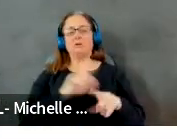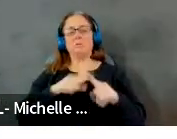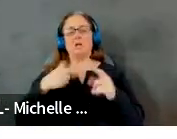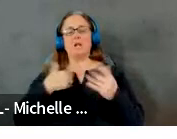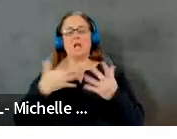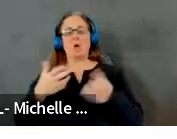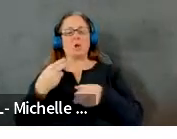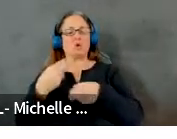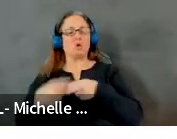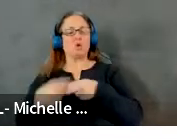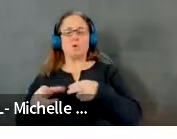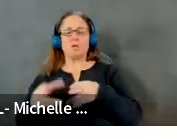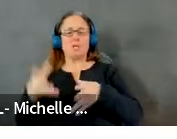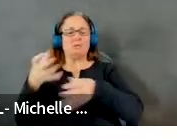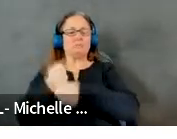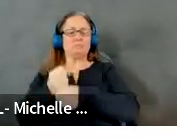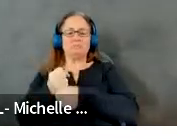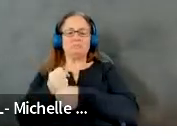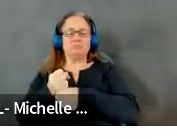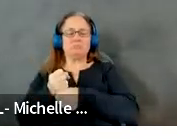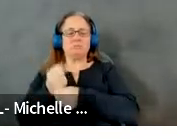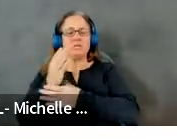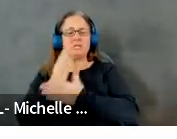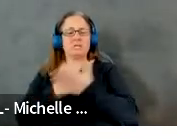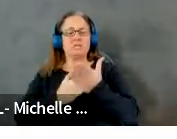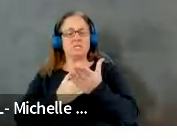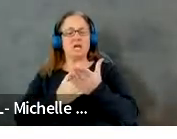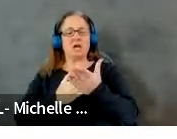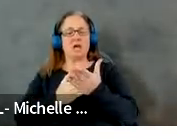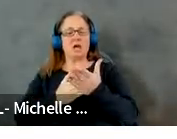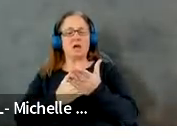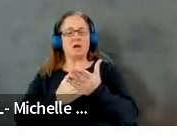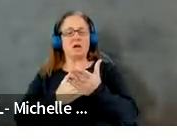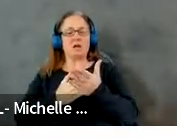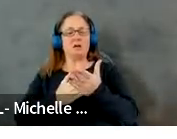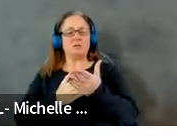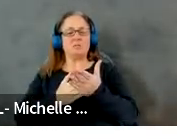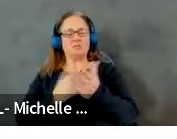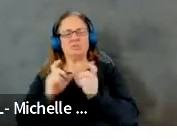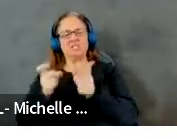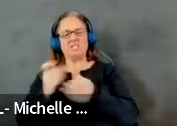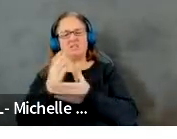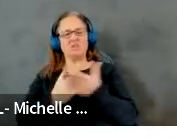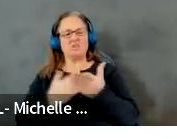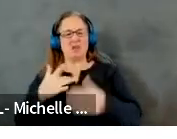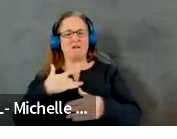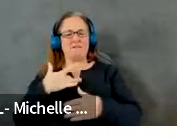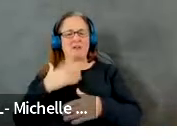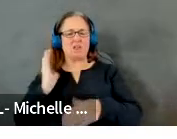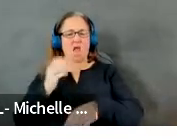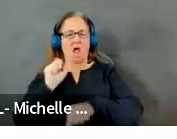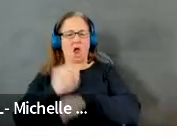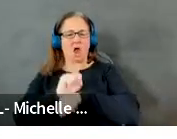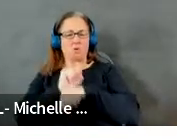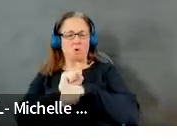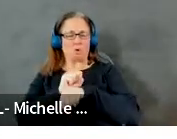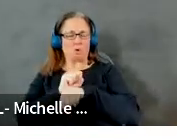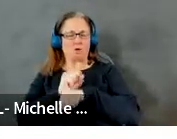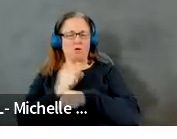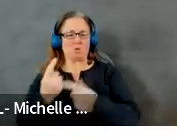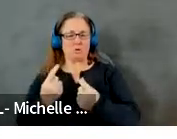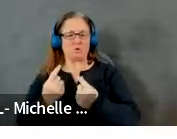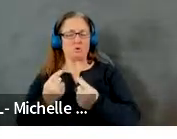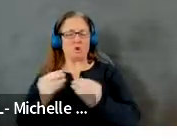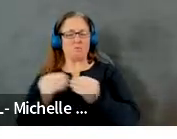quickly recap and give you some sense of the work that we have underway and there's more to come.